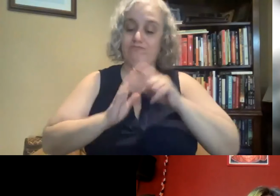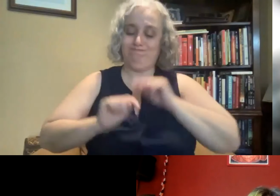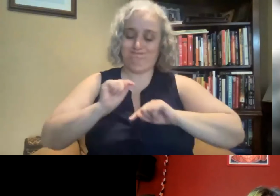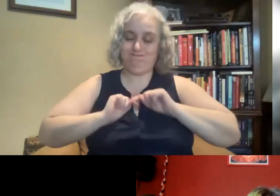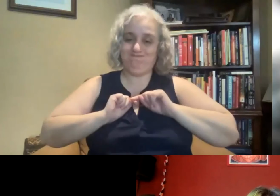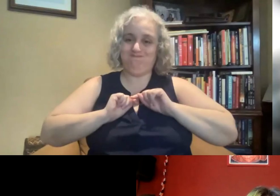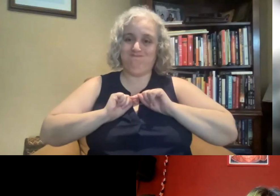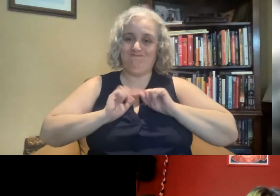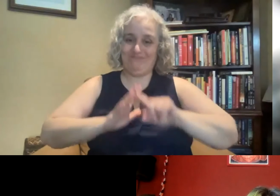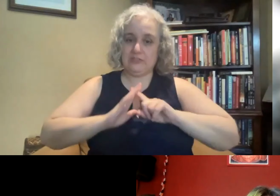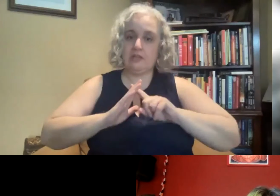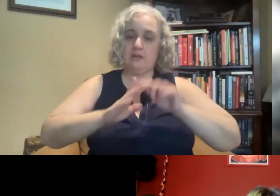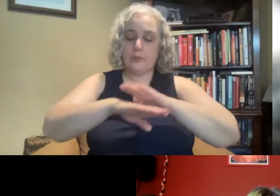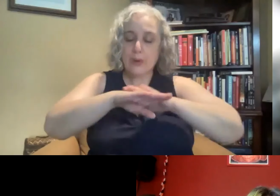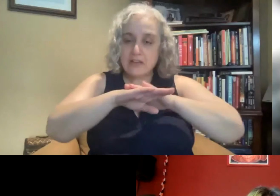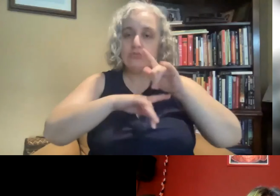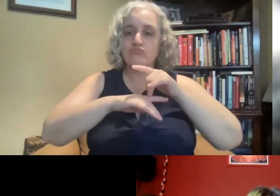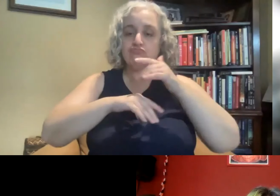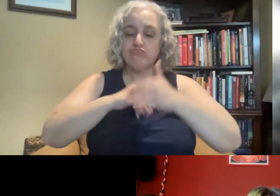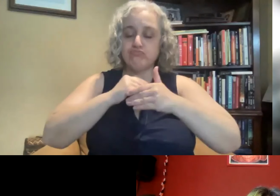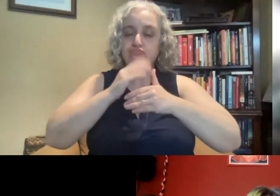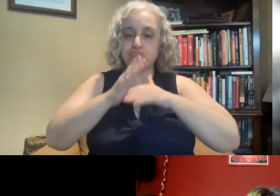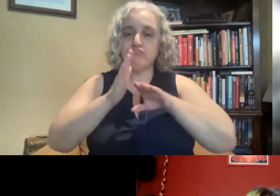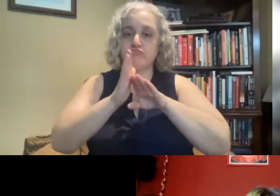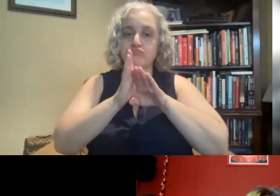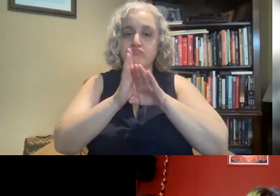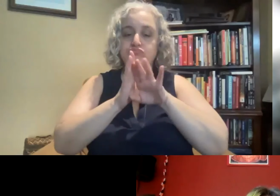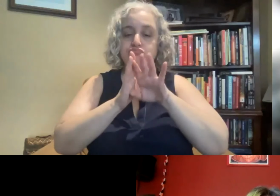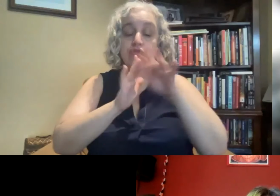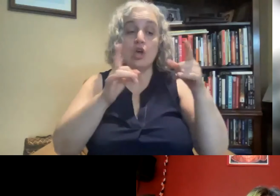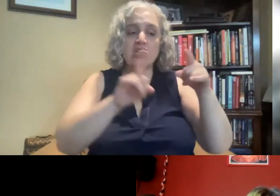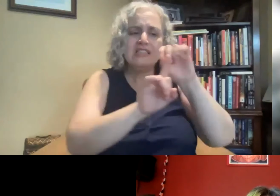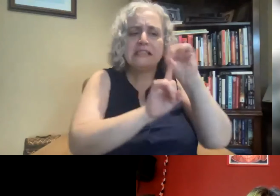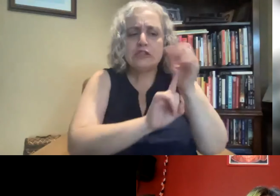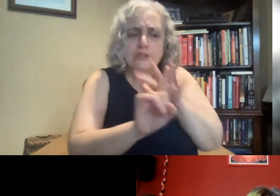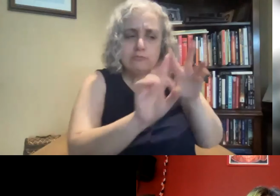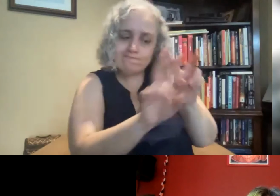What is the context that this data is gathered within?